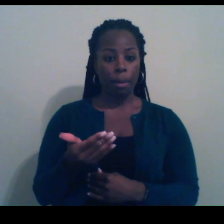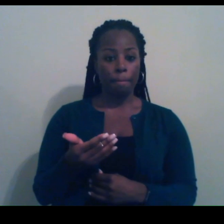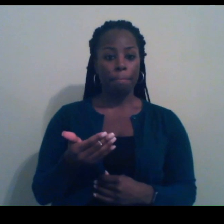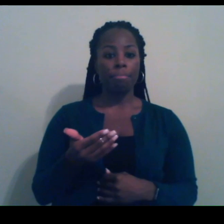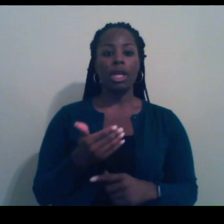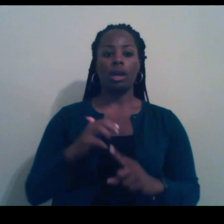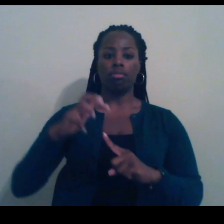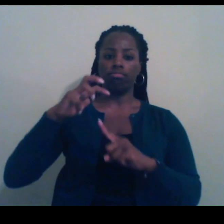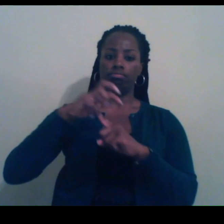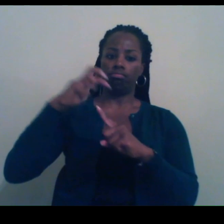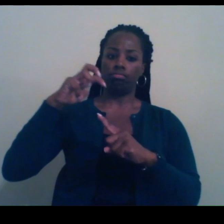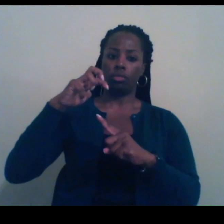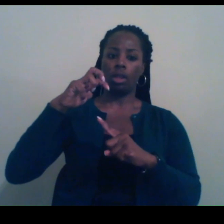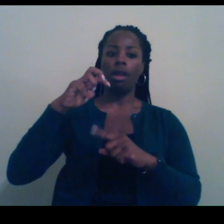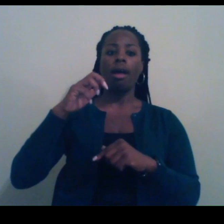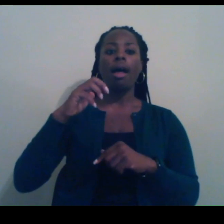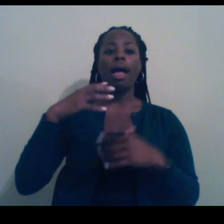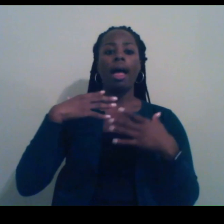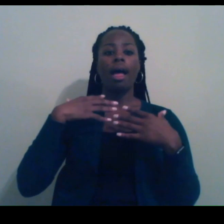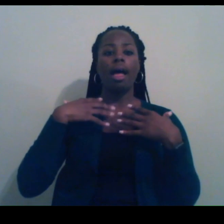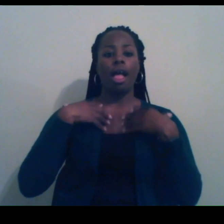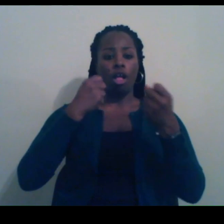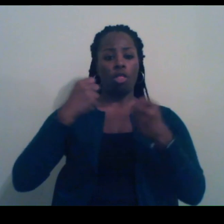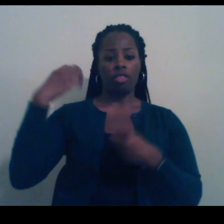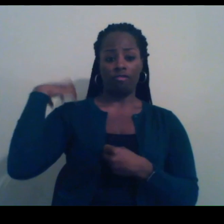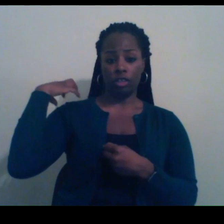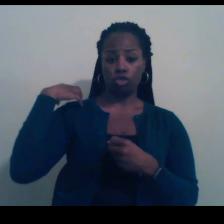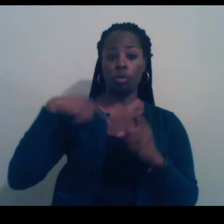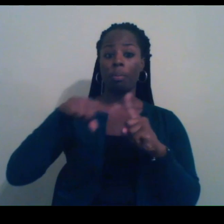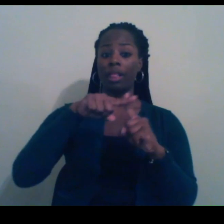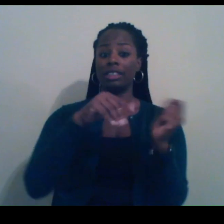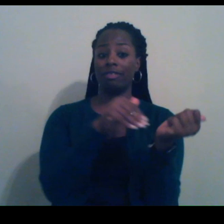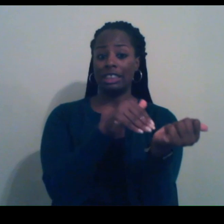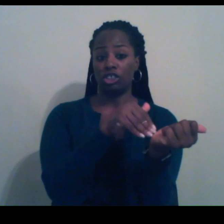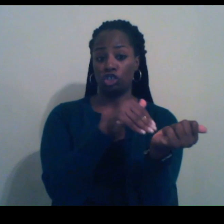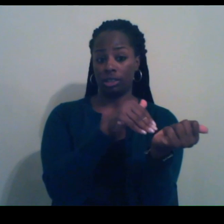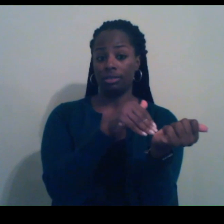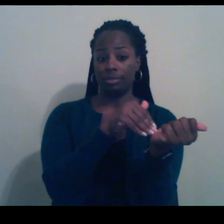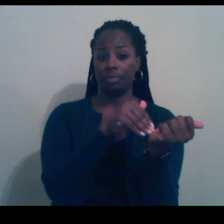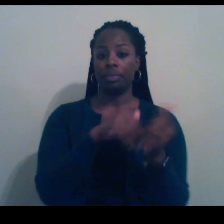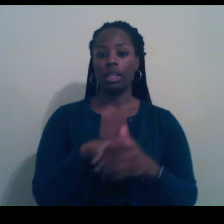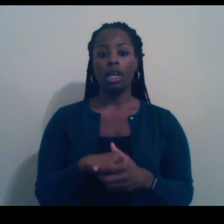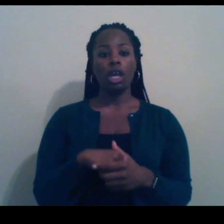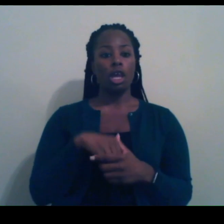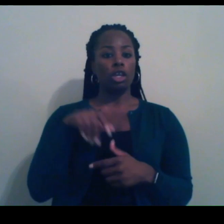global health official and a physician she will be my right arm through this